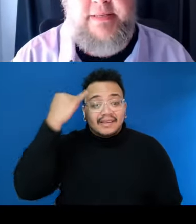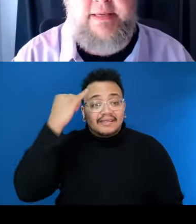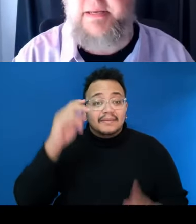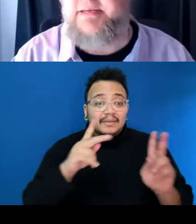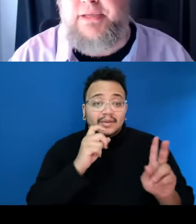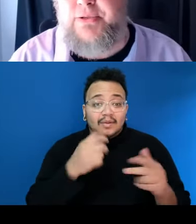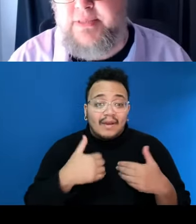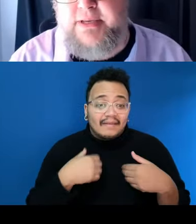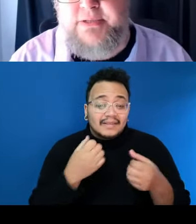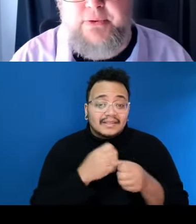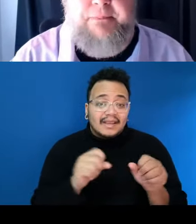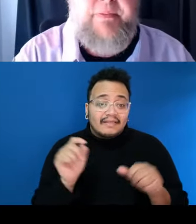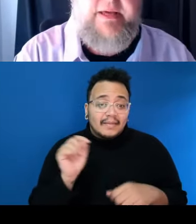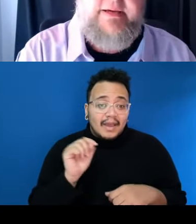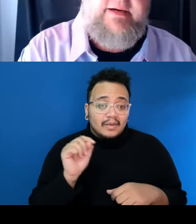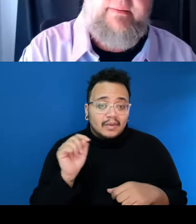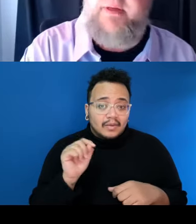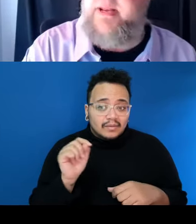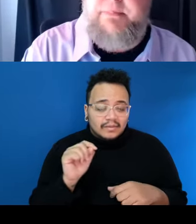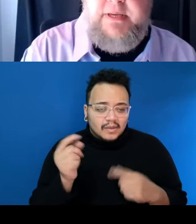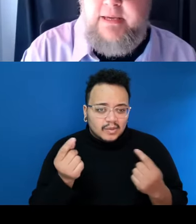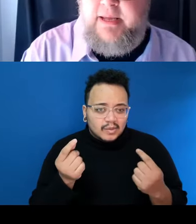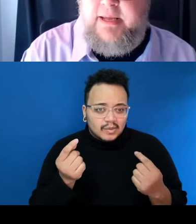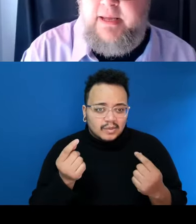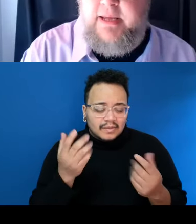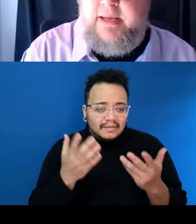is that they need to use the restroom, they may not be eating.